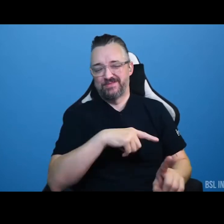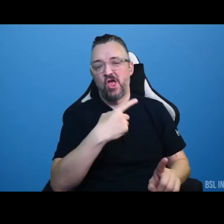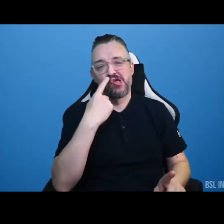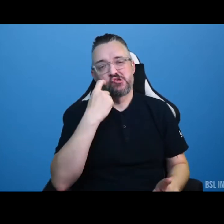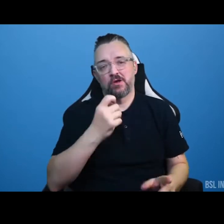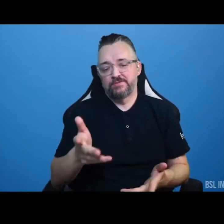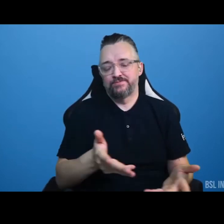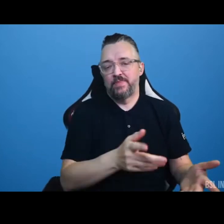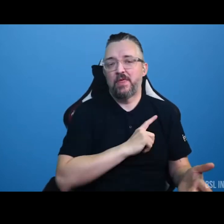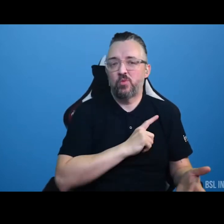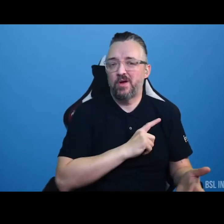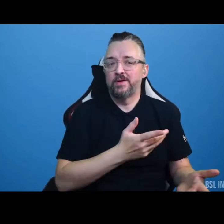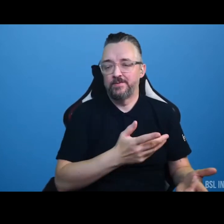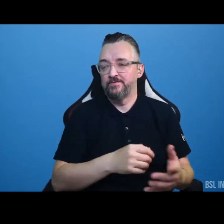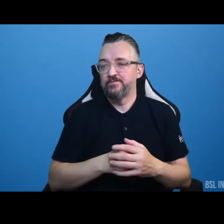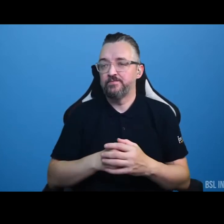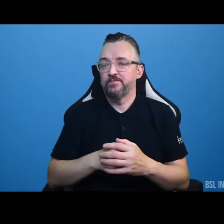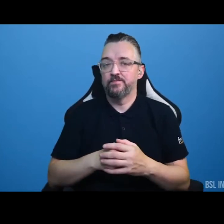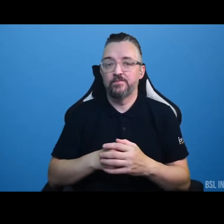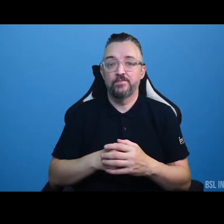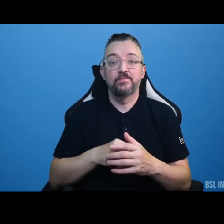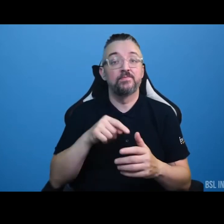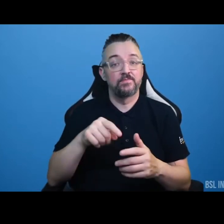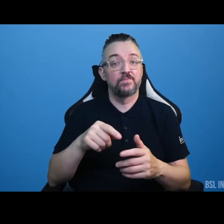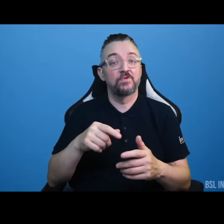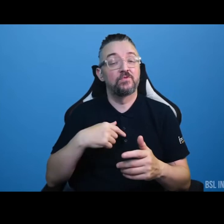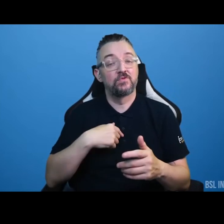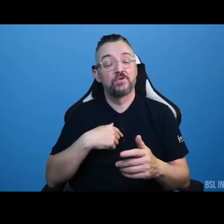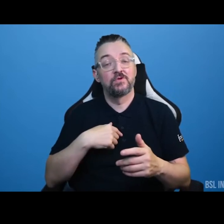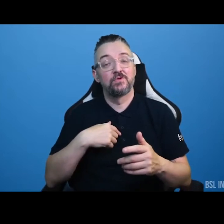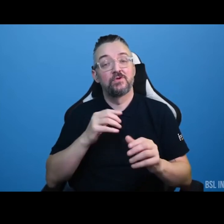So just to kind of wrap up my provocation, that was the kind of word that was used